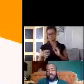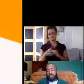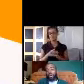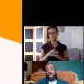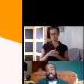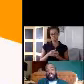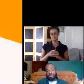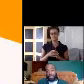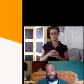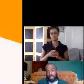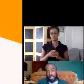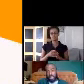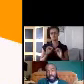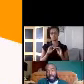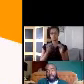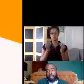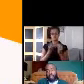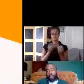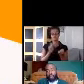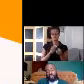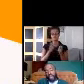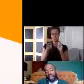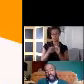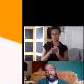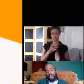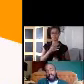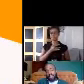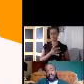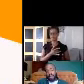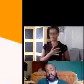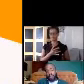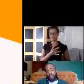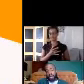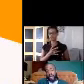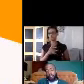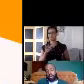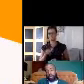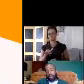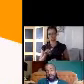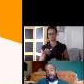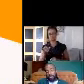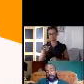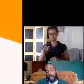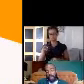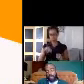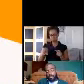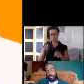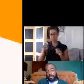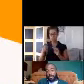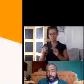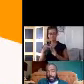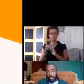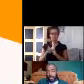organizational change and and the work that that I've been involved in at CommunityWise